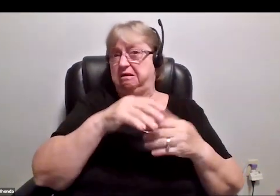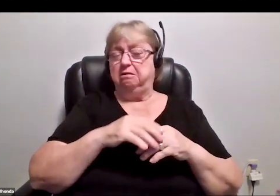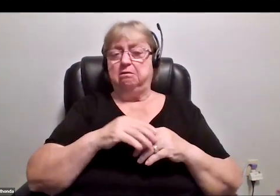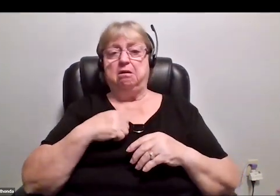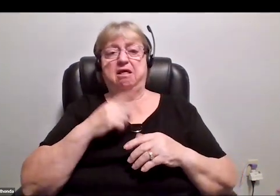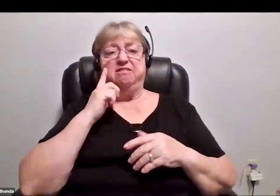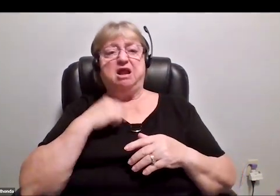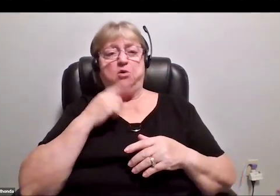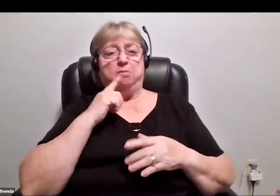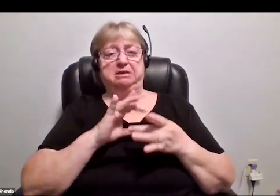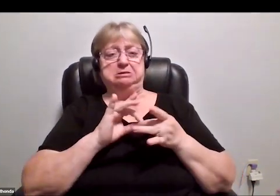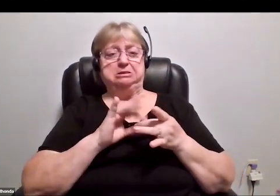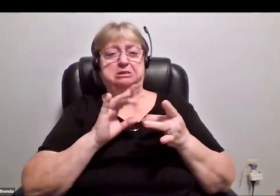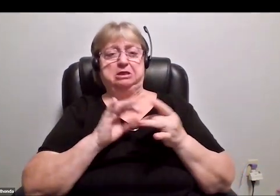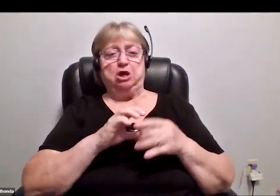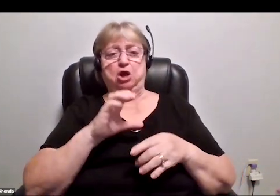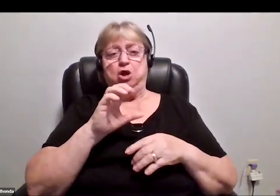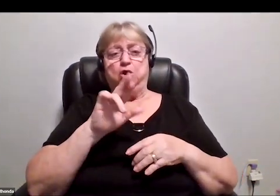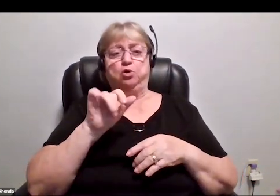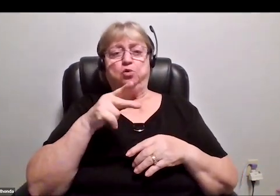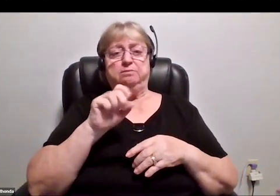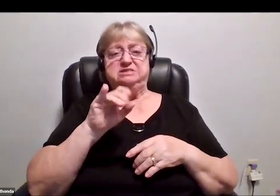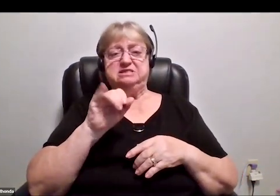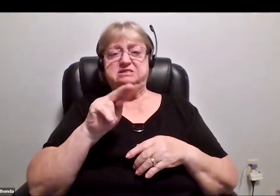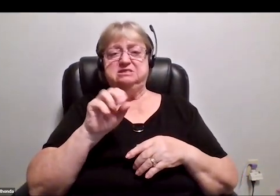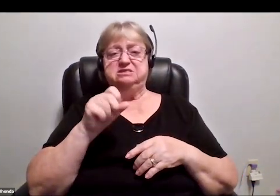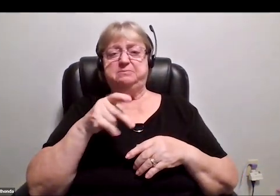that come out of work like SciAccess and AstroAccess